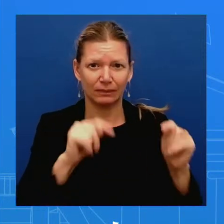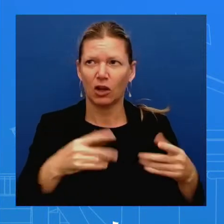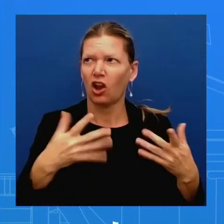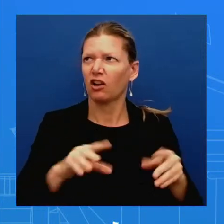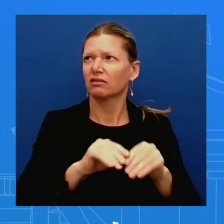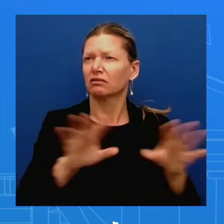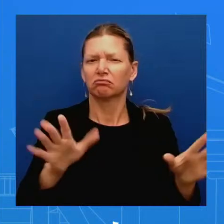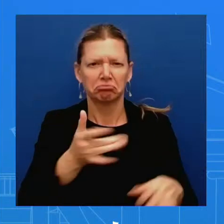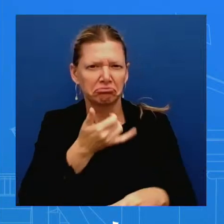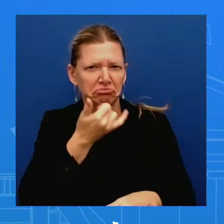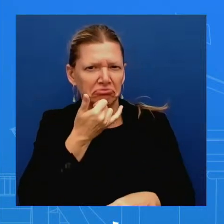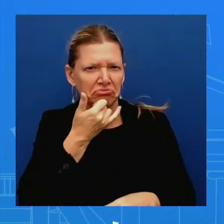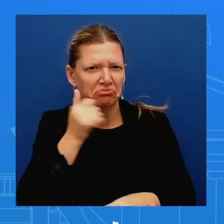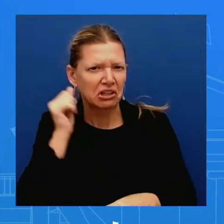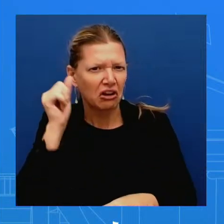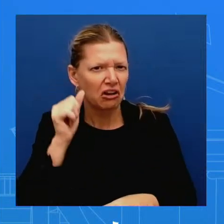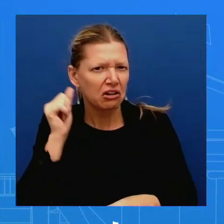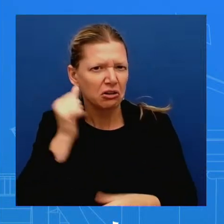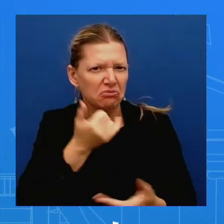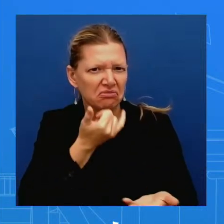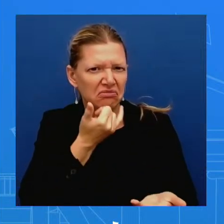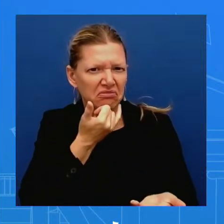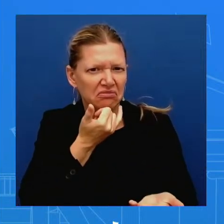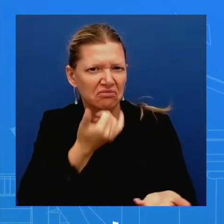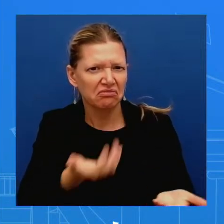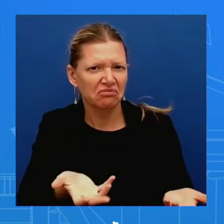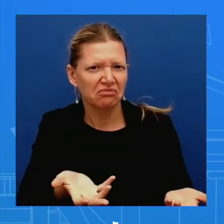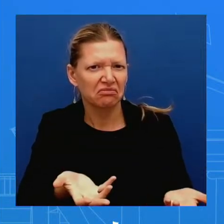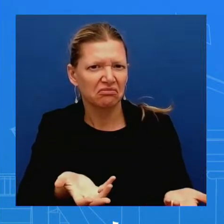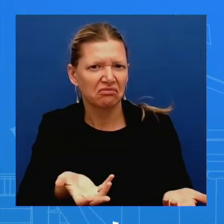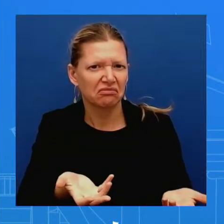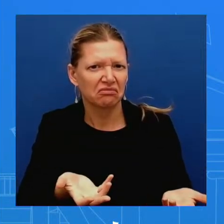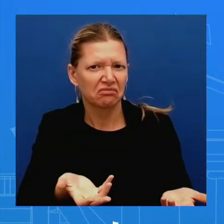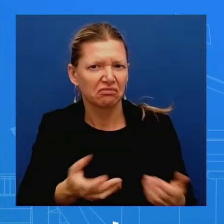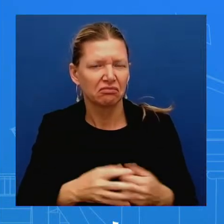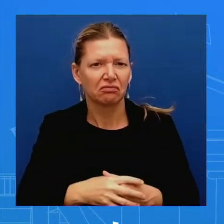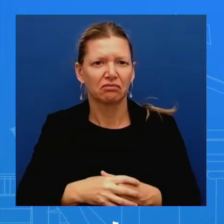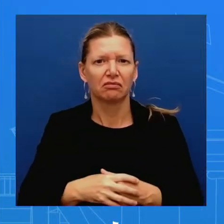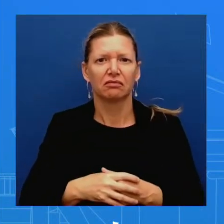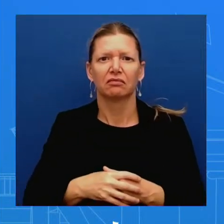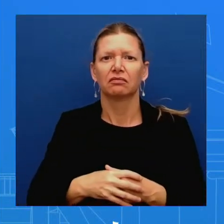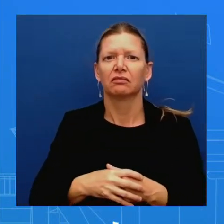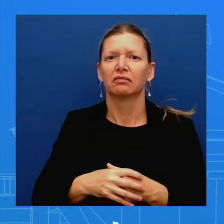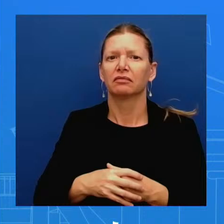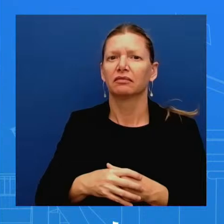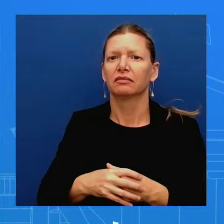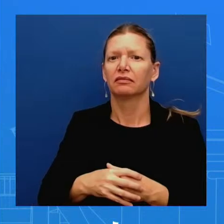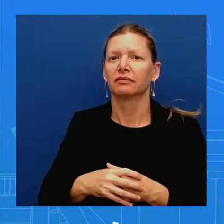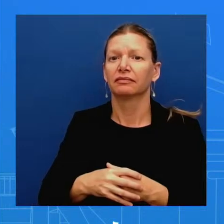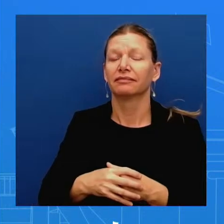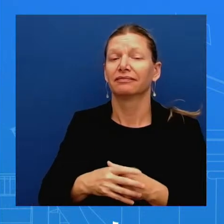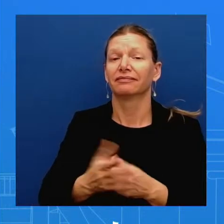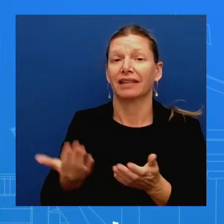that the President -- that was made by the President at the request of the Attorney General. And so, we took that very seriously.